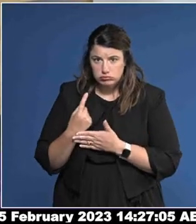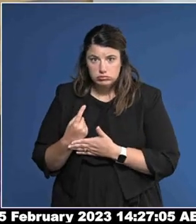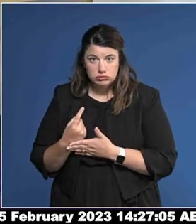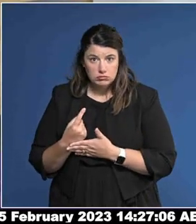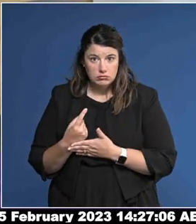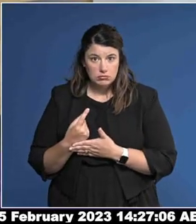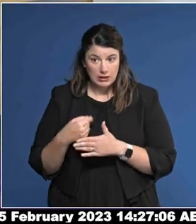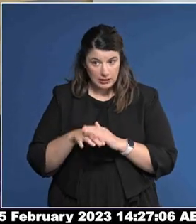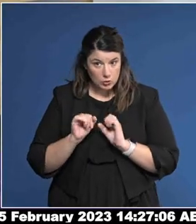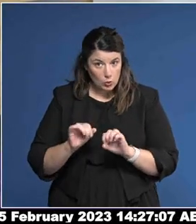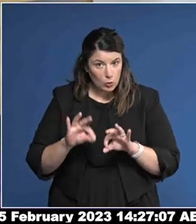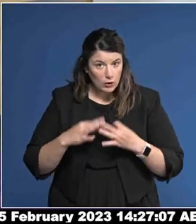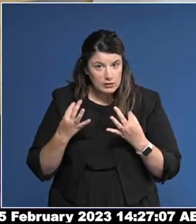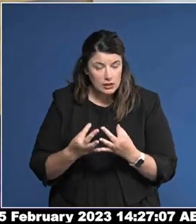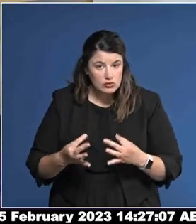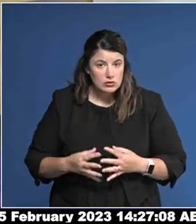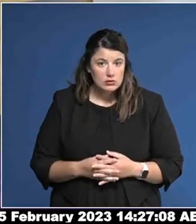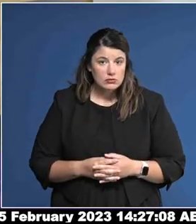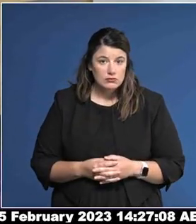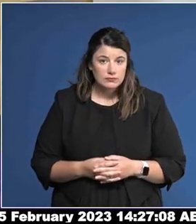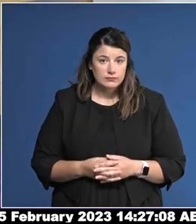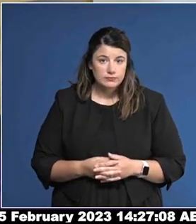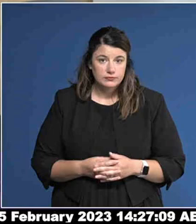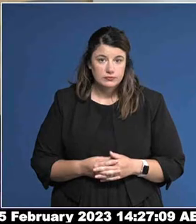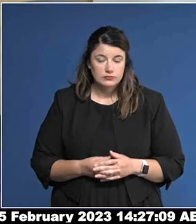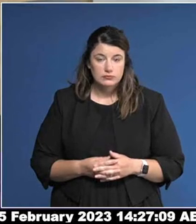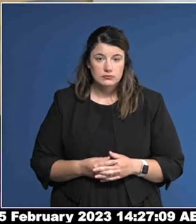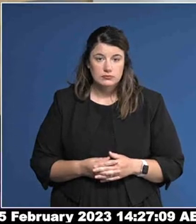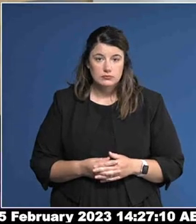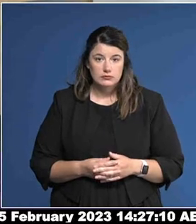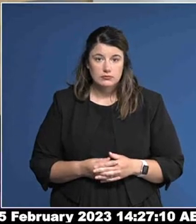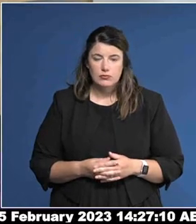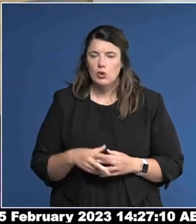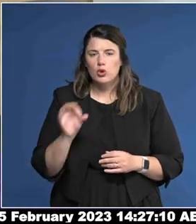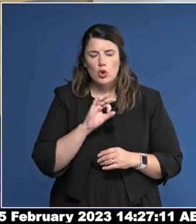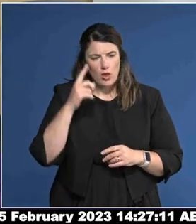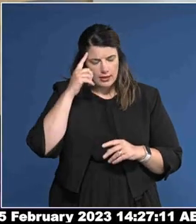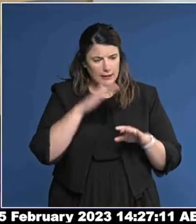within an organisation not by reference to a critical incident or reported incident?